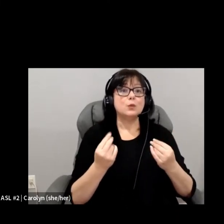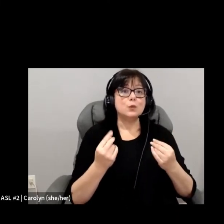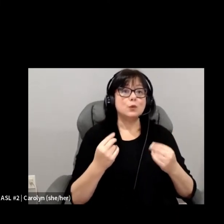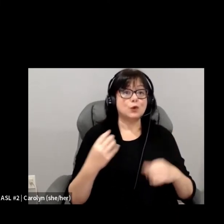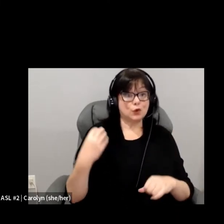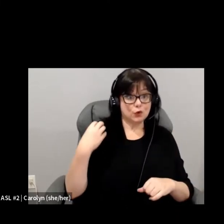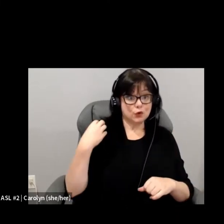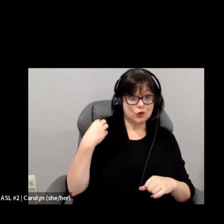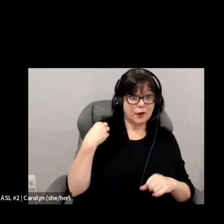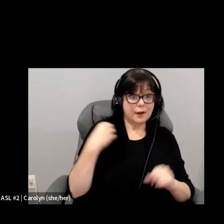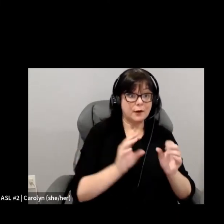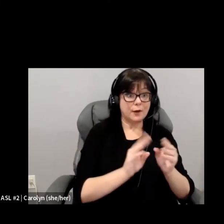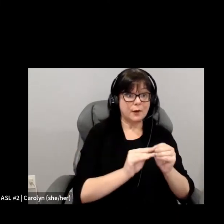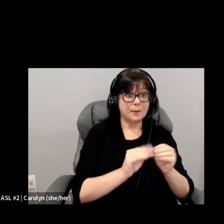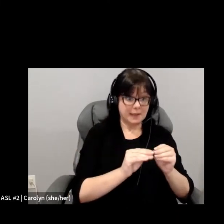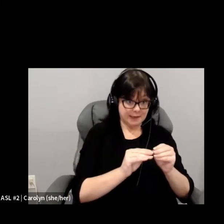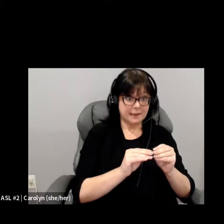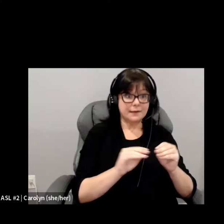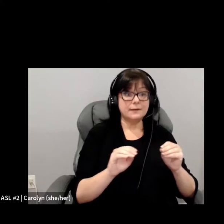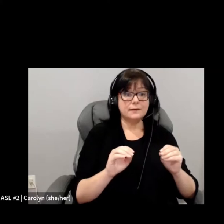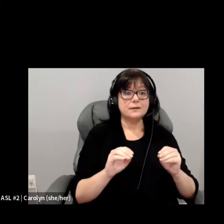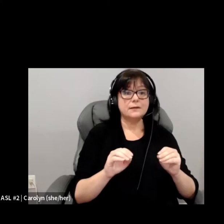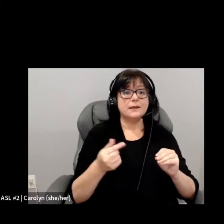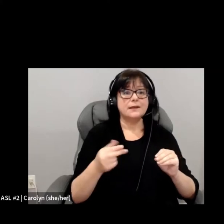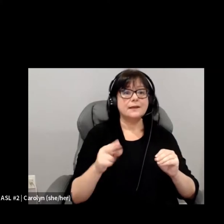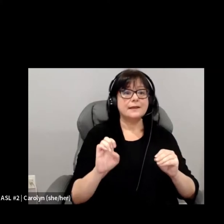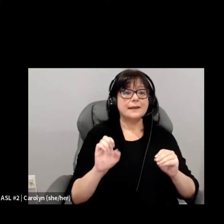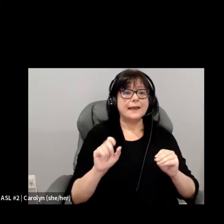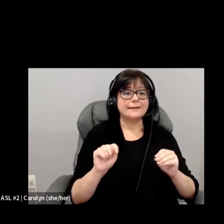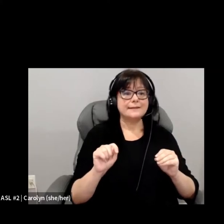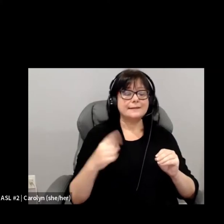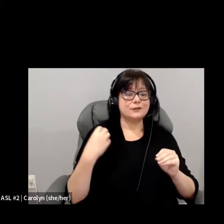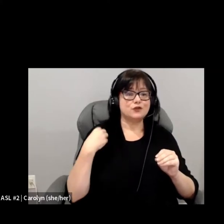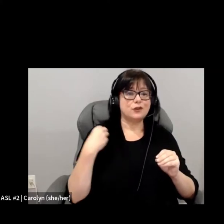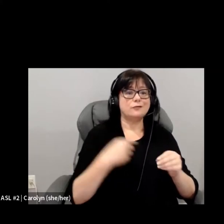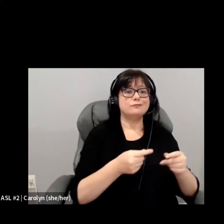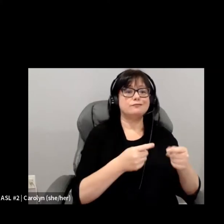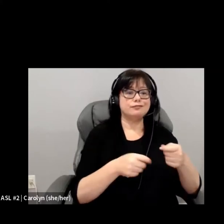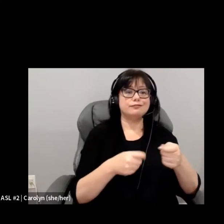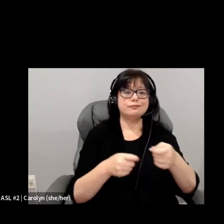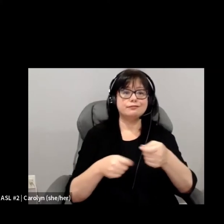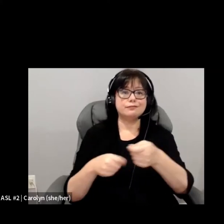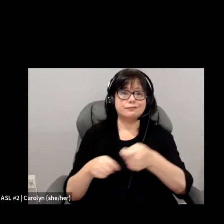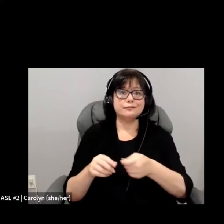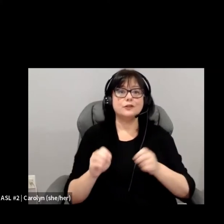COLLEAGUES OF MINE ON THE EXECUTIVE TO HAVE OPPORTUNITIES TO LEAD MORE MEETINGS.